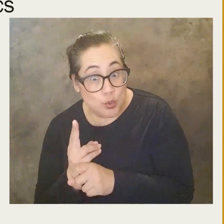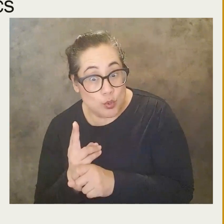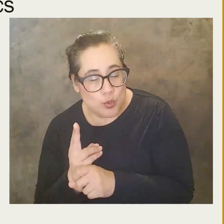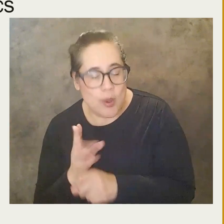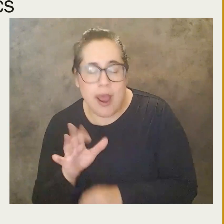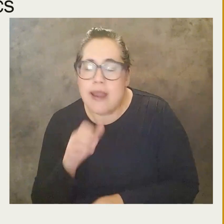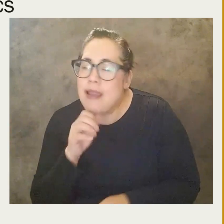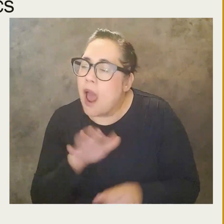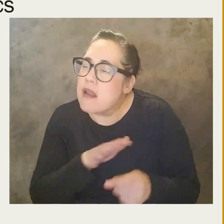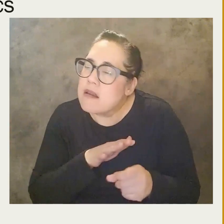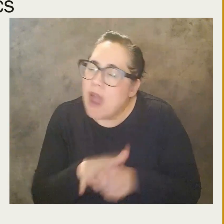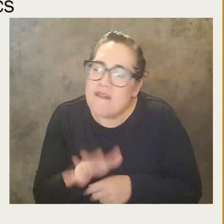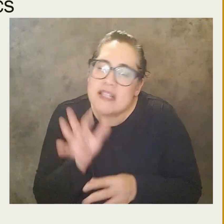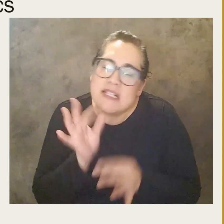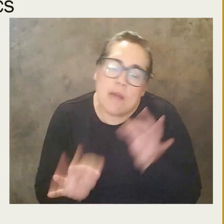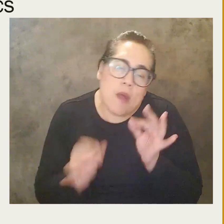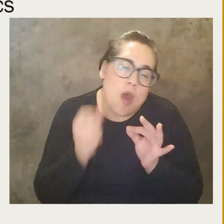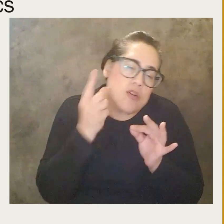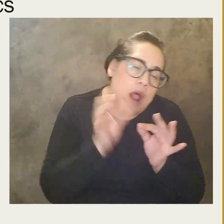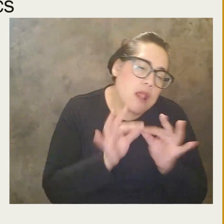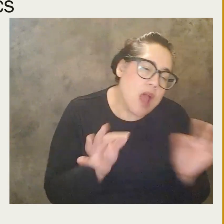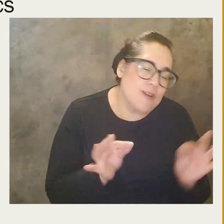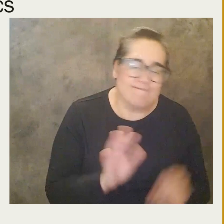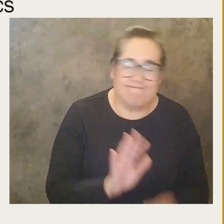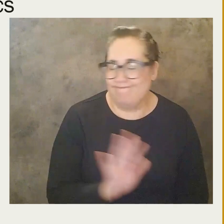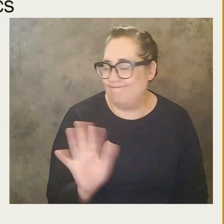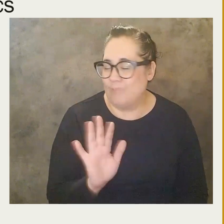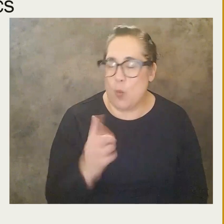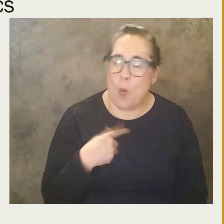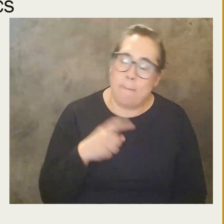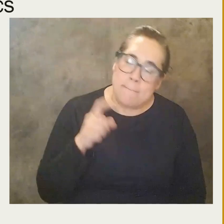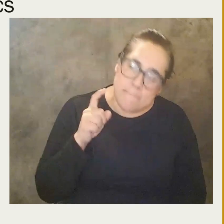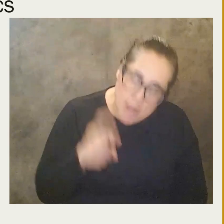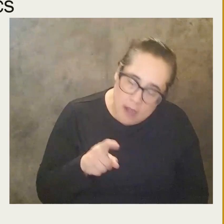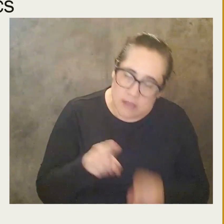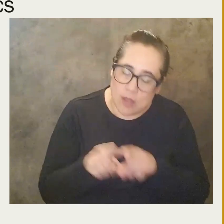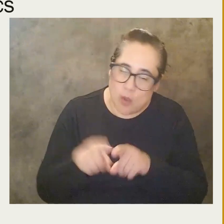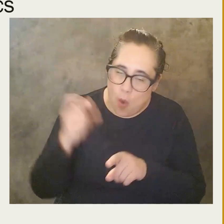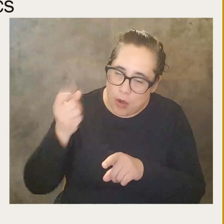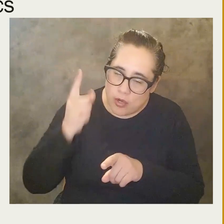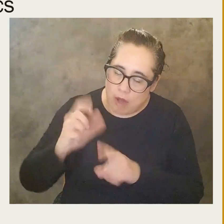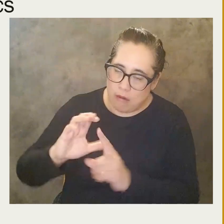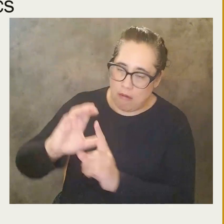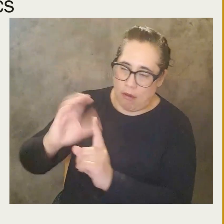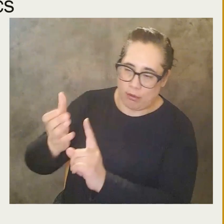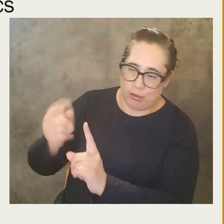It is not enough to simply understand a language. We must also understand culture.